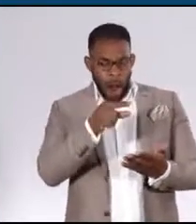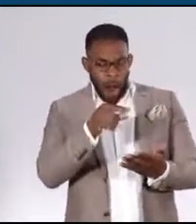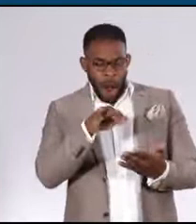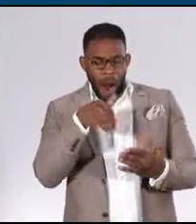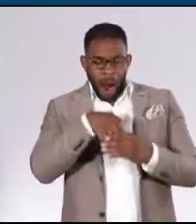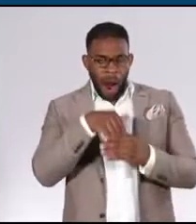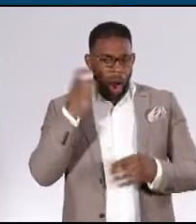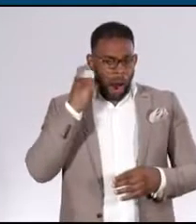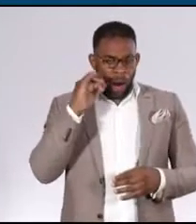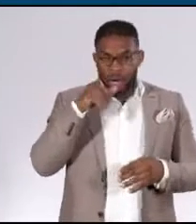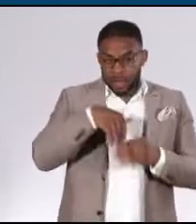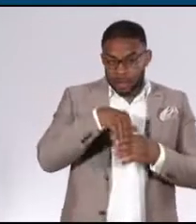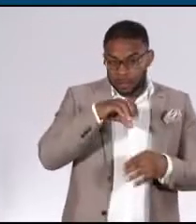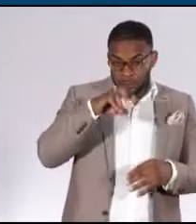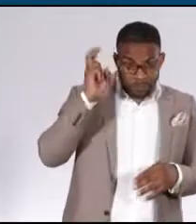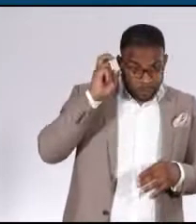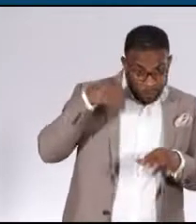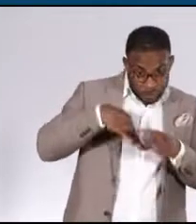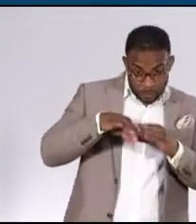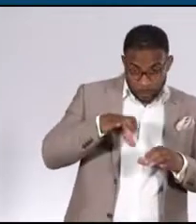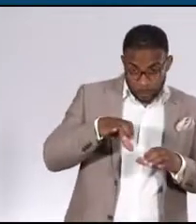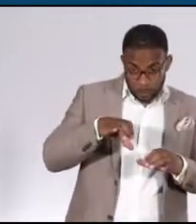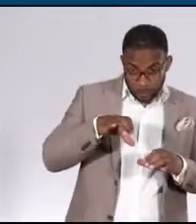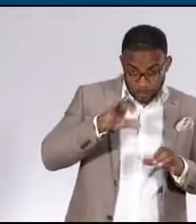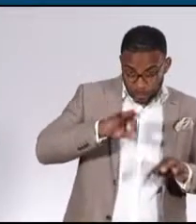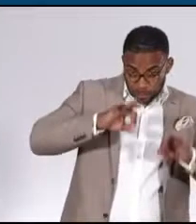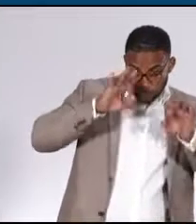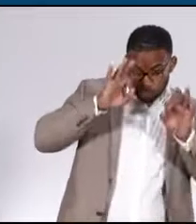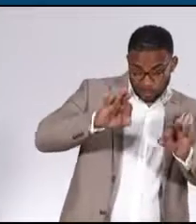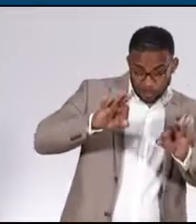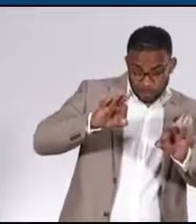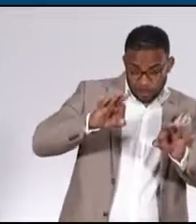So the cochlea and senator chris chris play and precisely encode everything one of those old peaks.